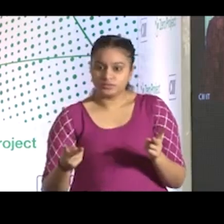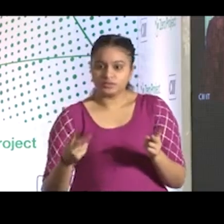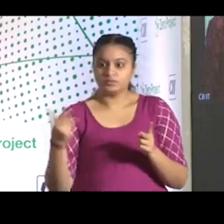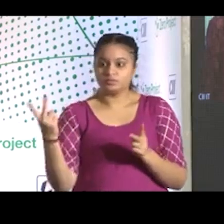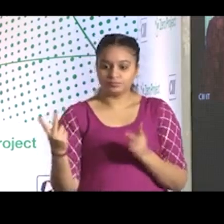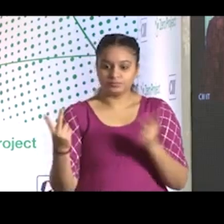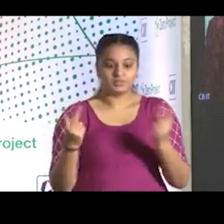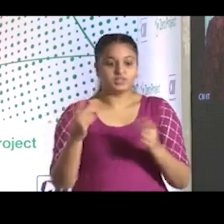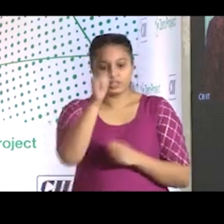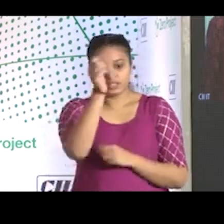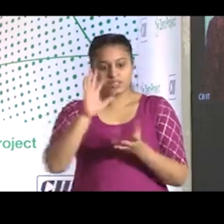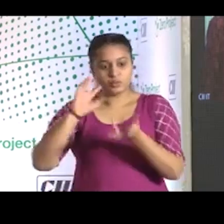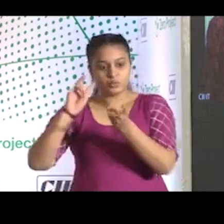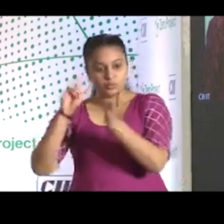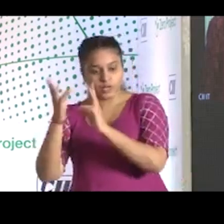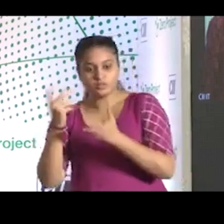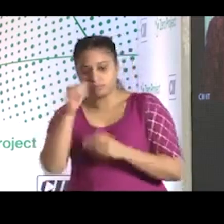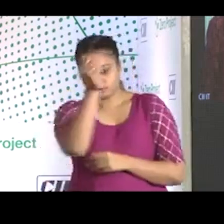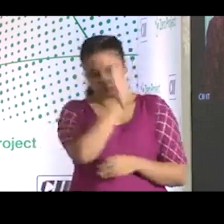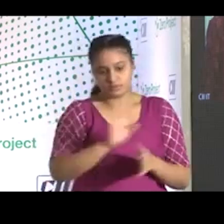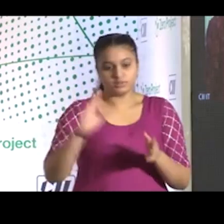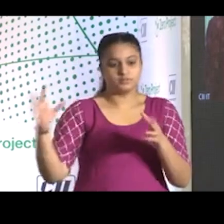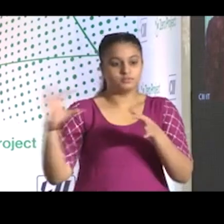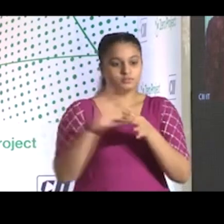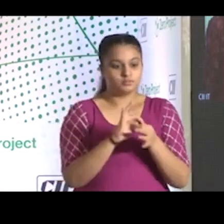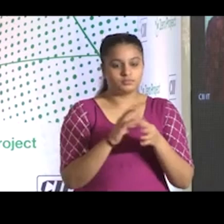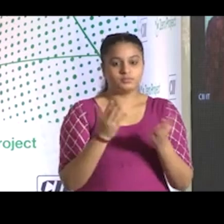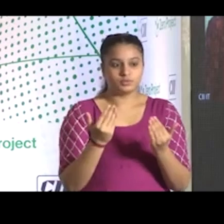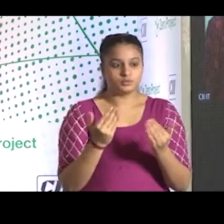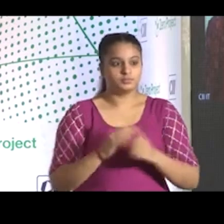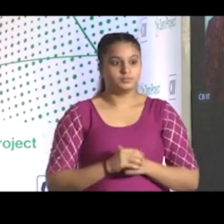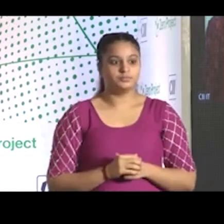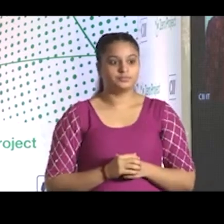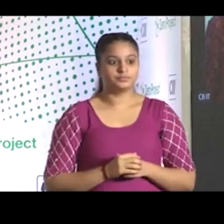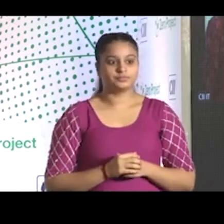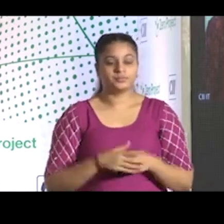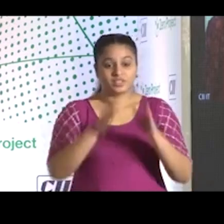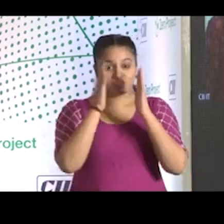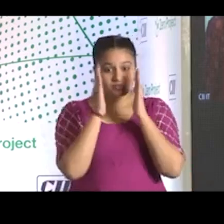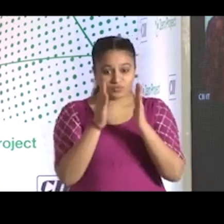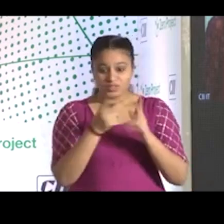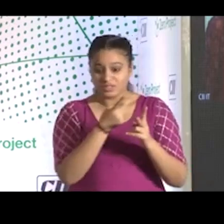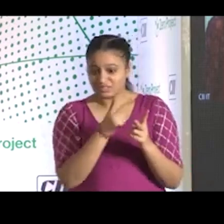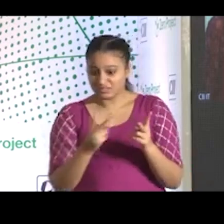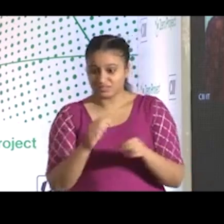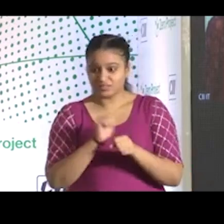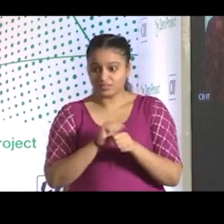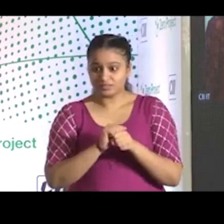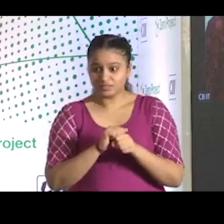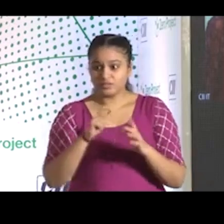And so India and the global network, which is focused on the UN this year about a conference in India